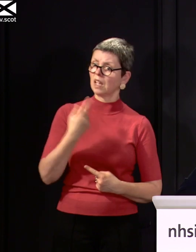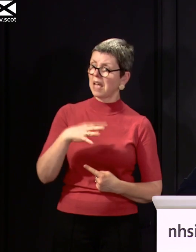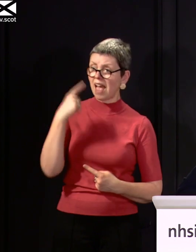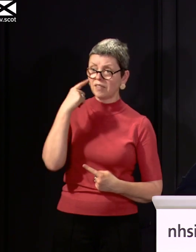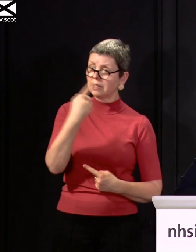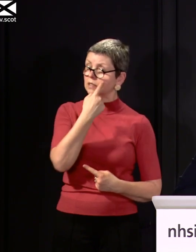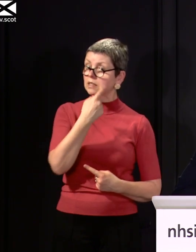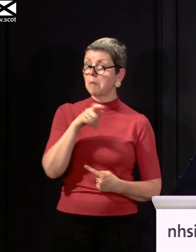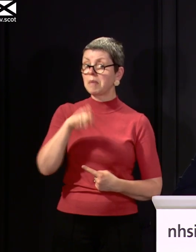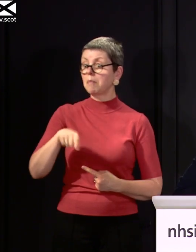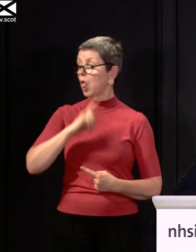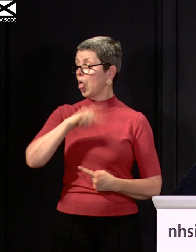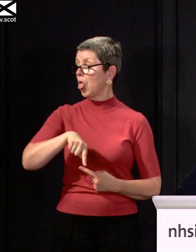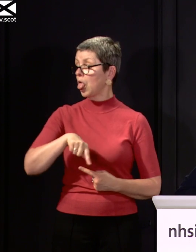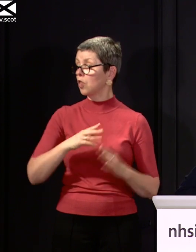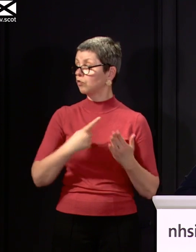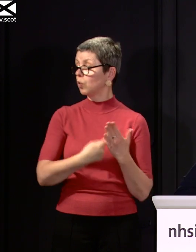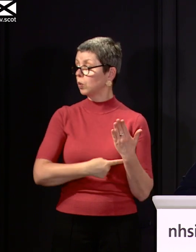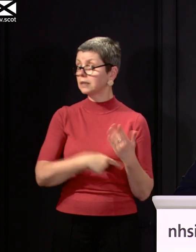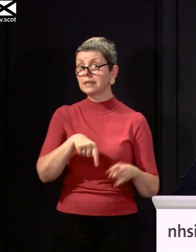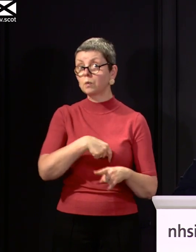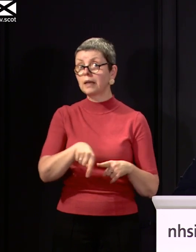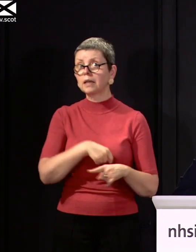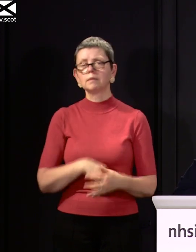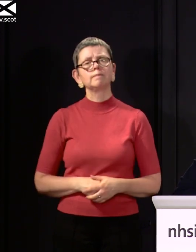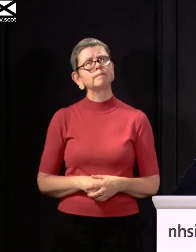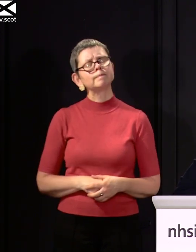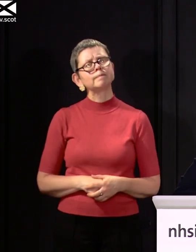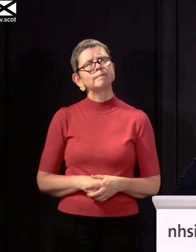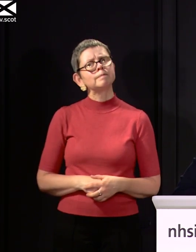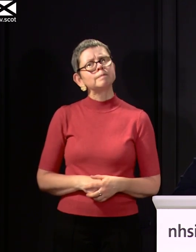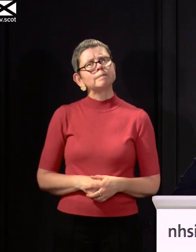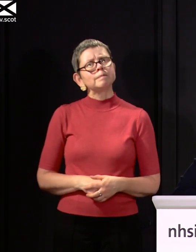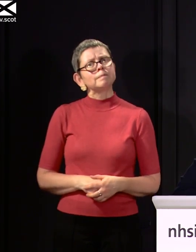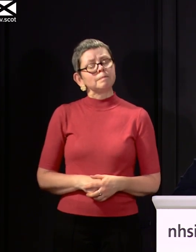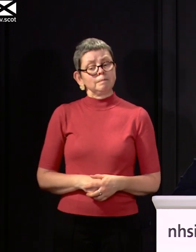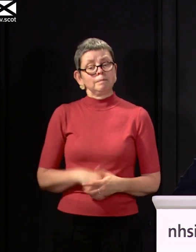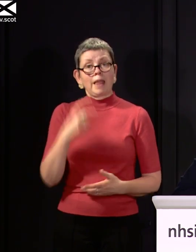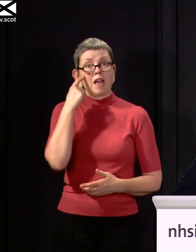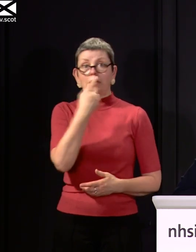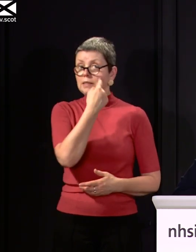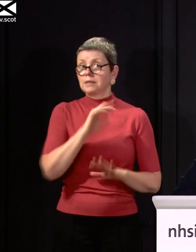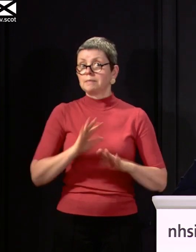I don't have evidence that says that's the case. I said earlier this week or was it last